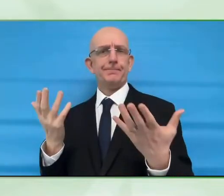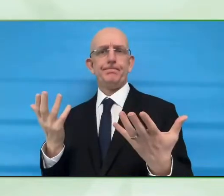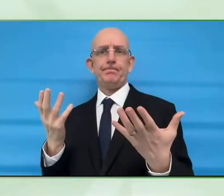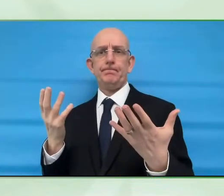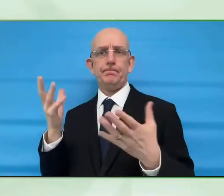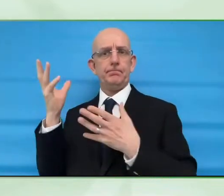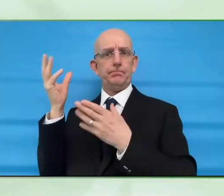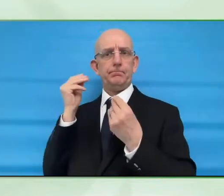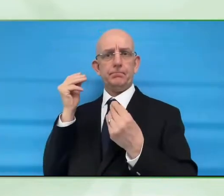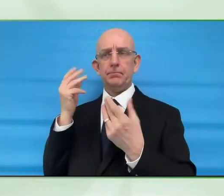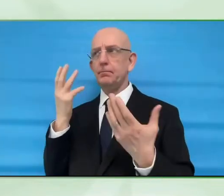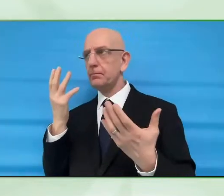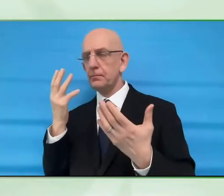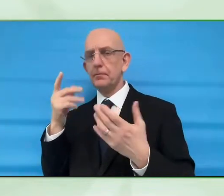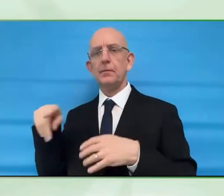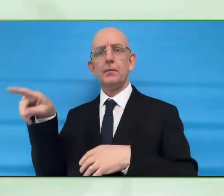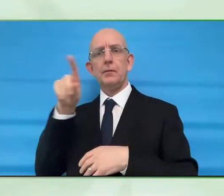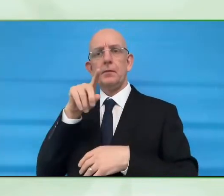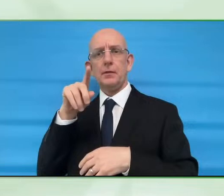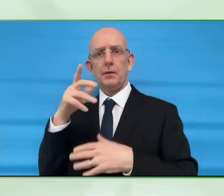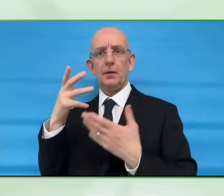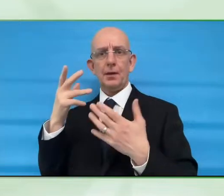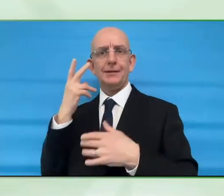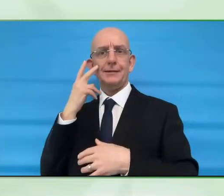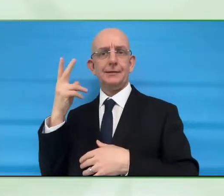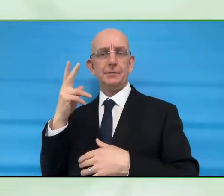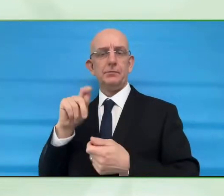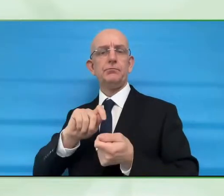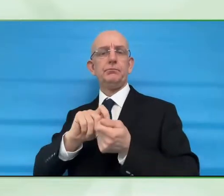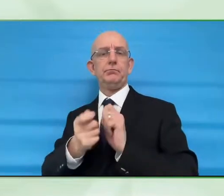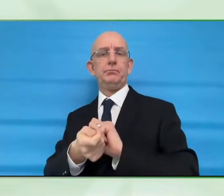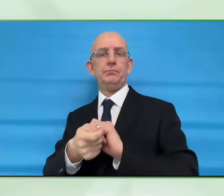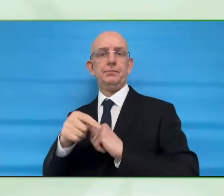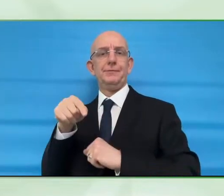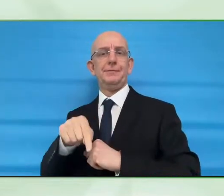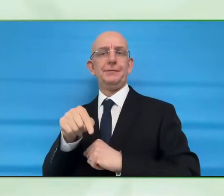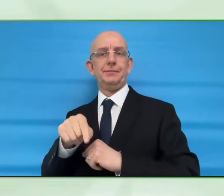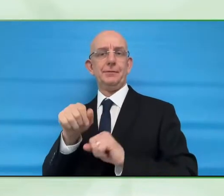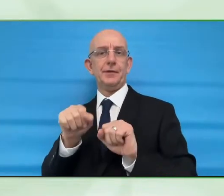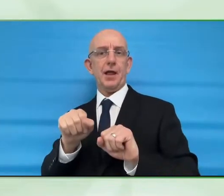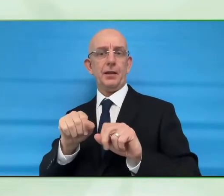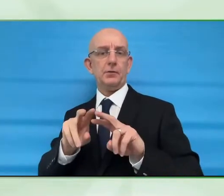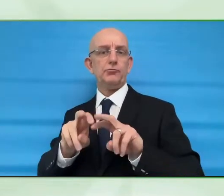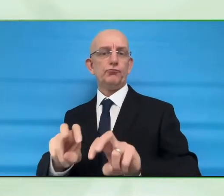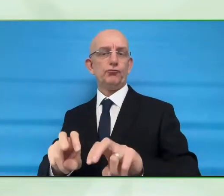I tried to make it exciting and in different ways we can show them what is possible.